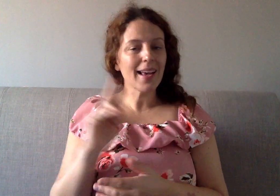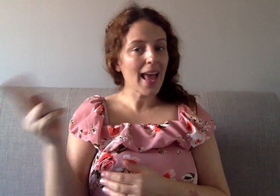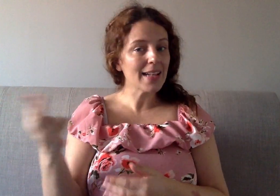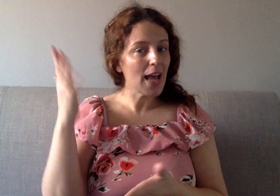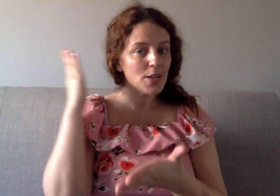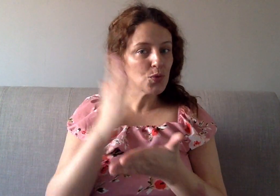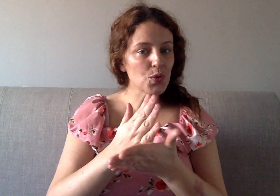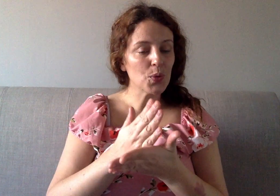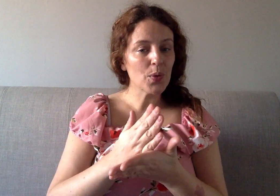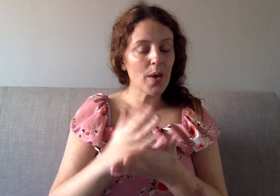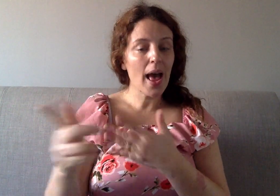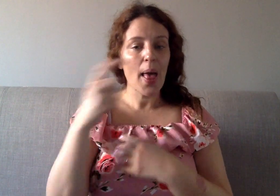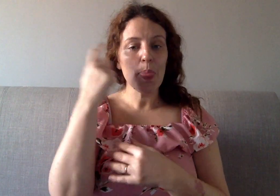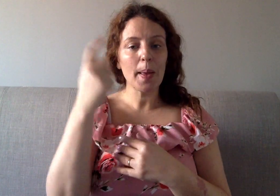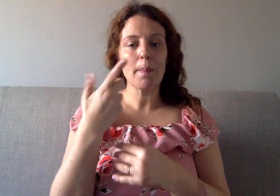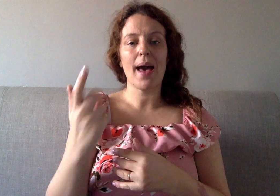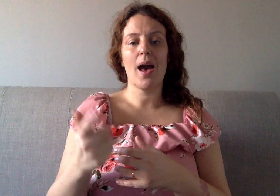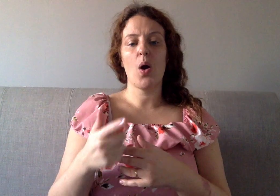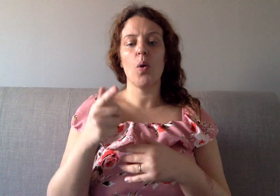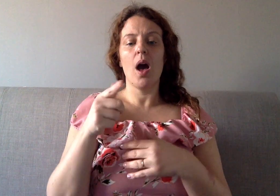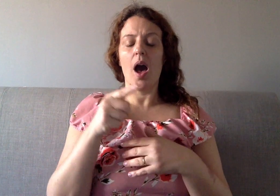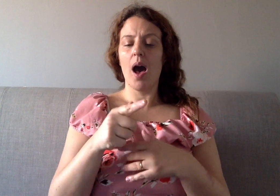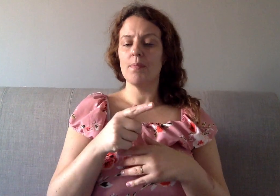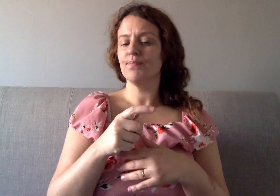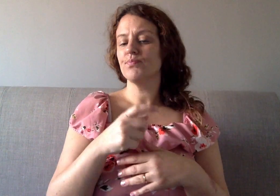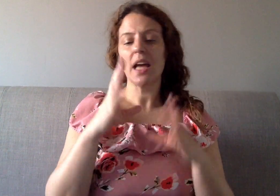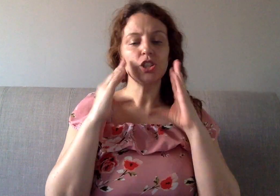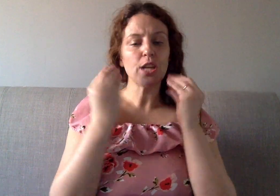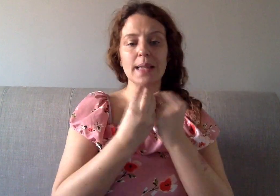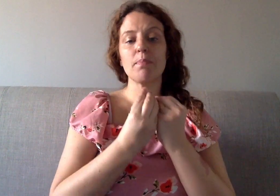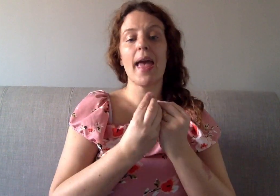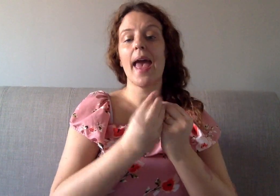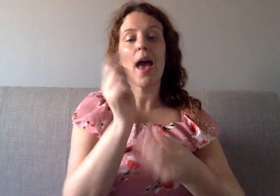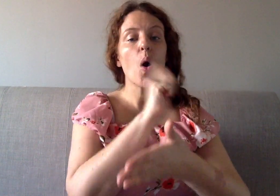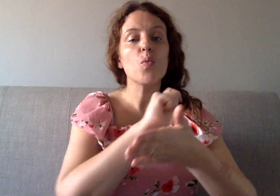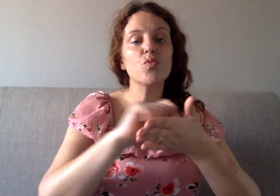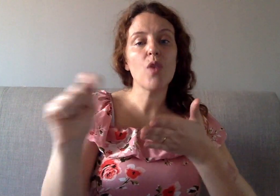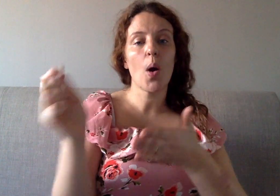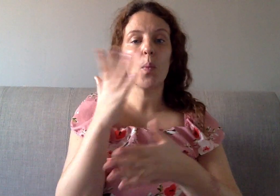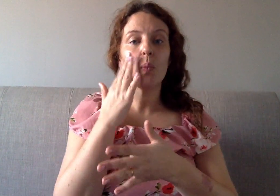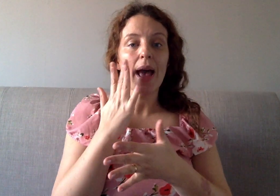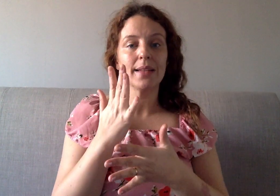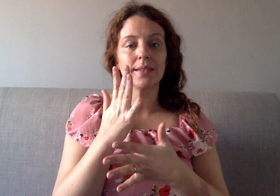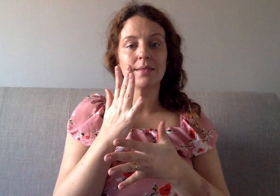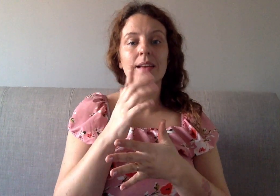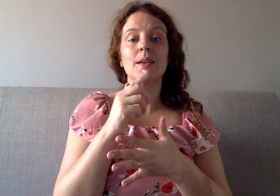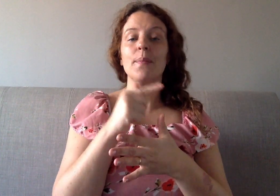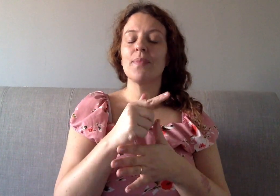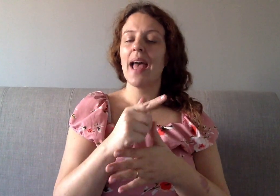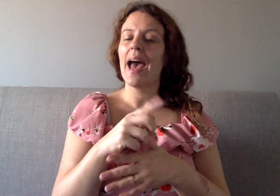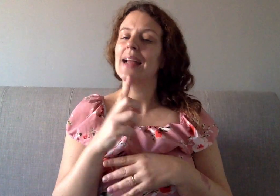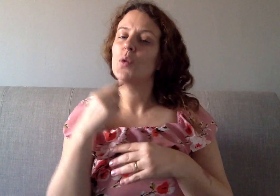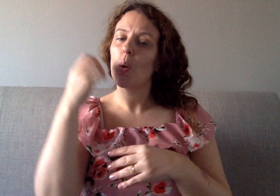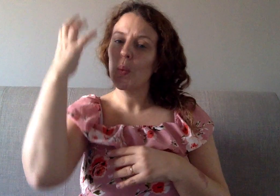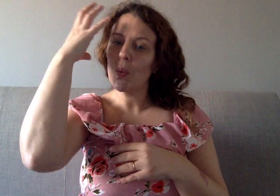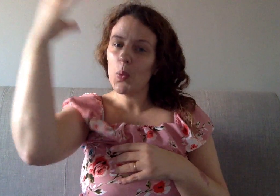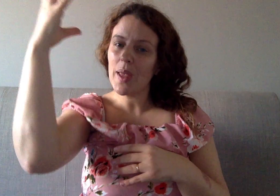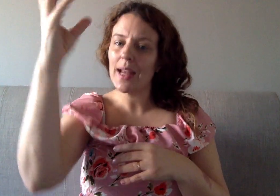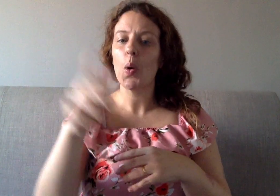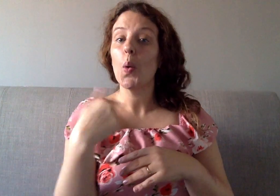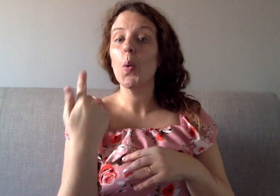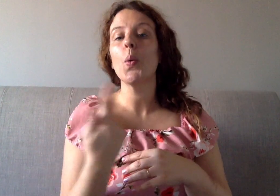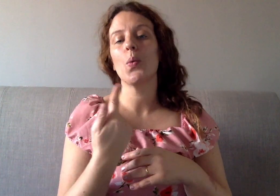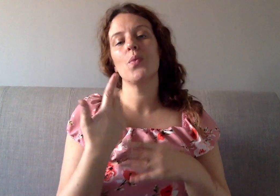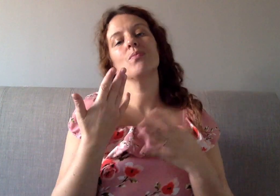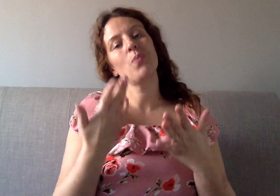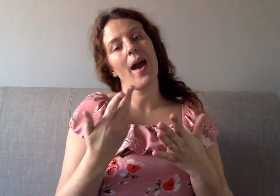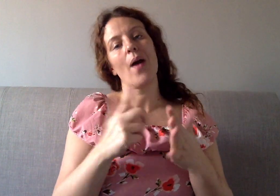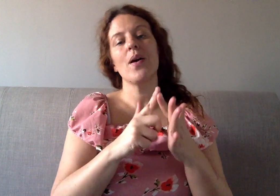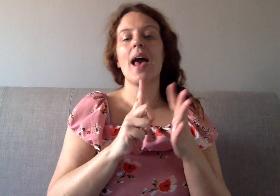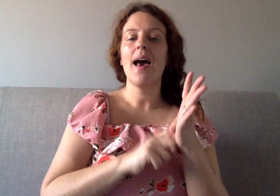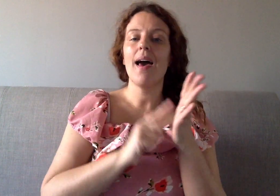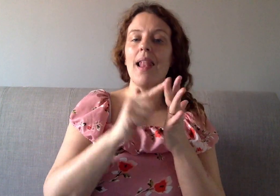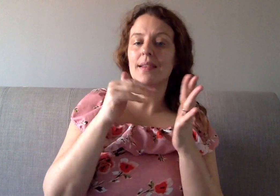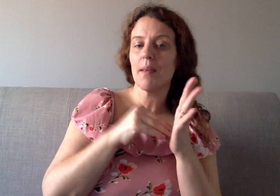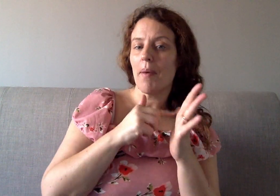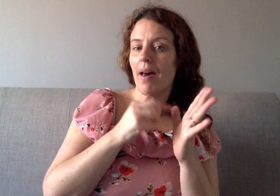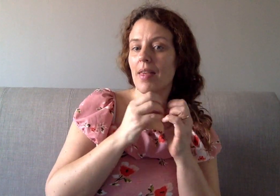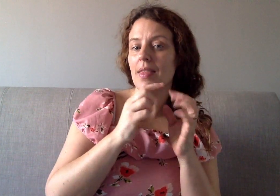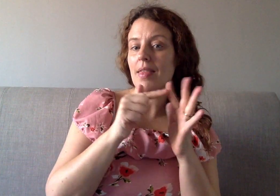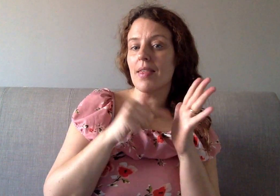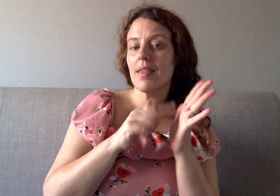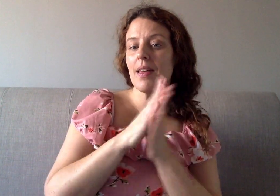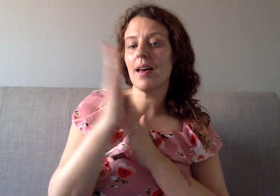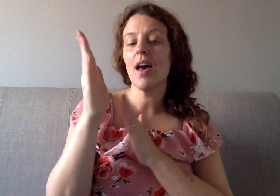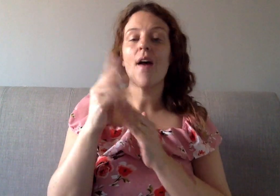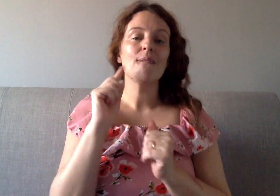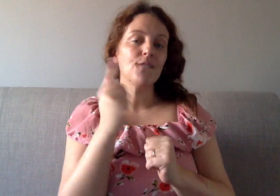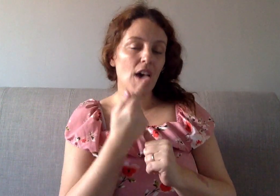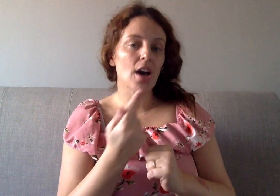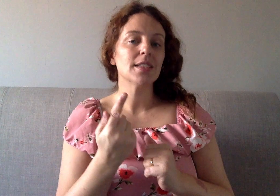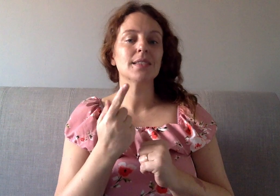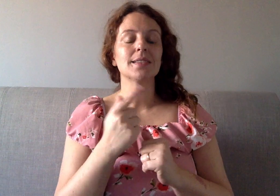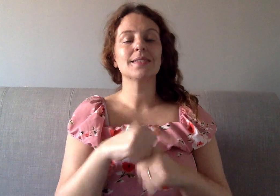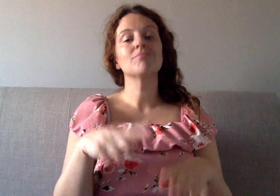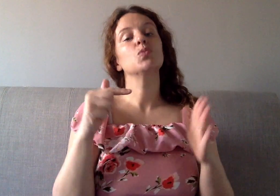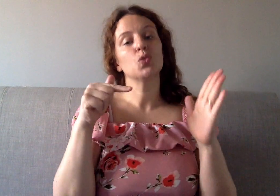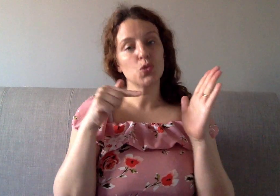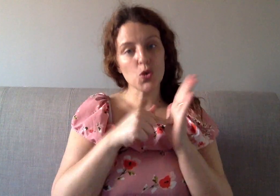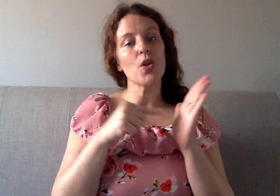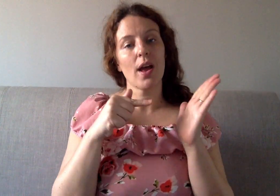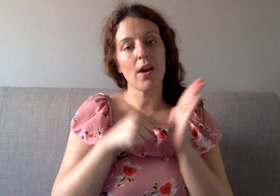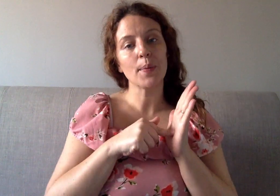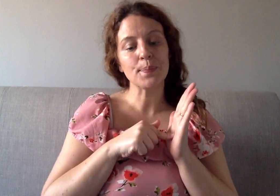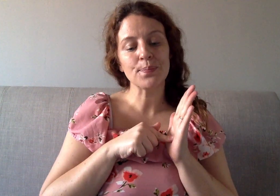But again is that true. Think about when Shakespeare wrote it. When Queen Elizabeth was on the Throne who was a Tudor.